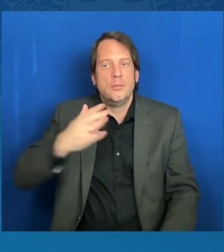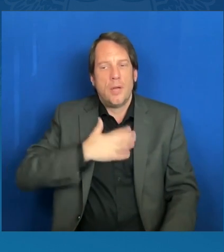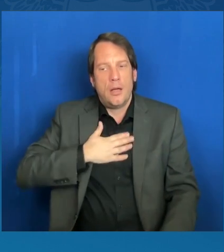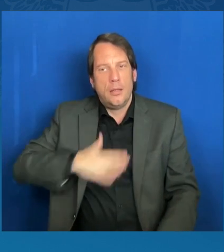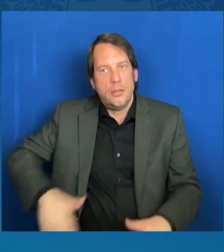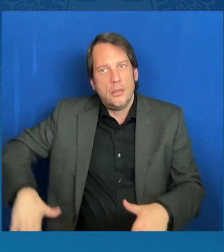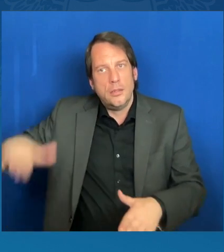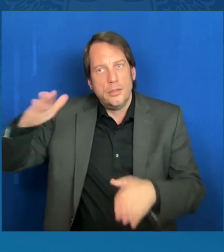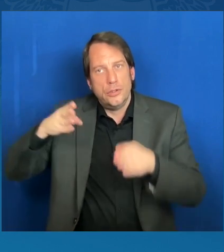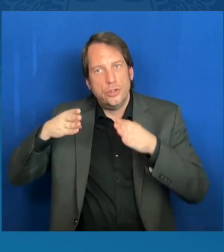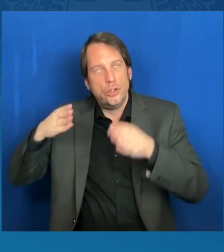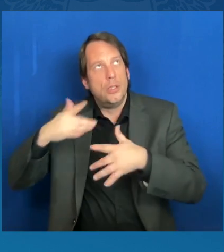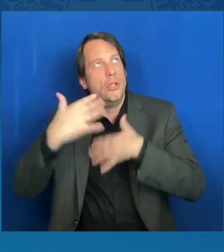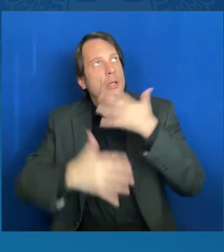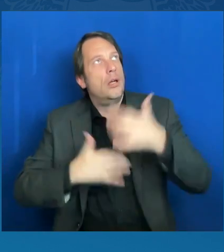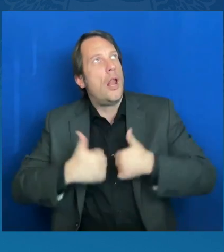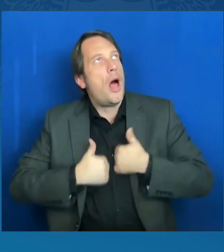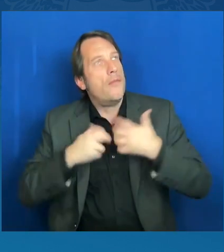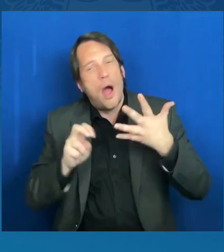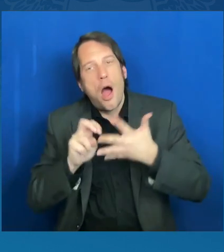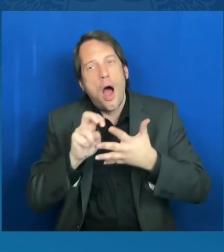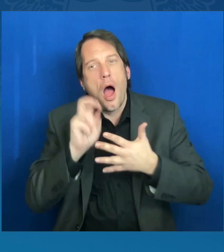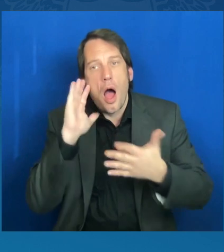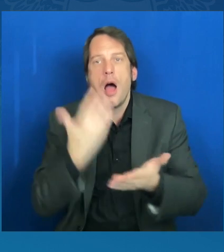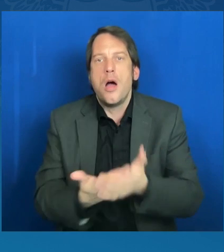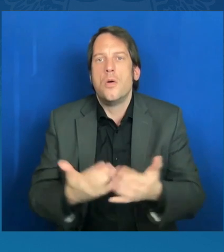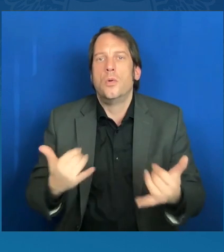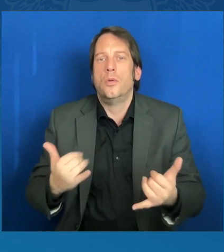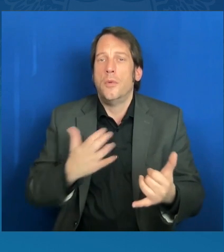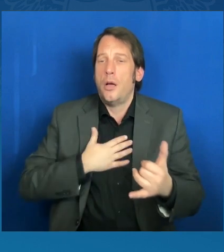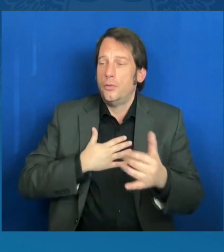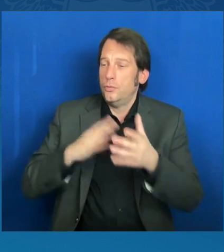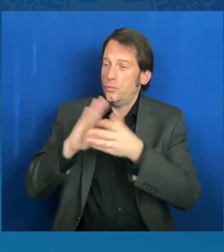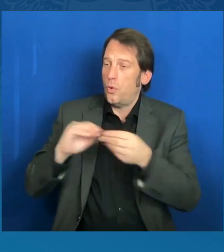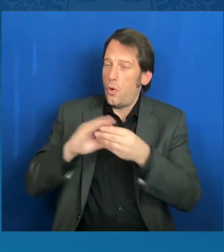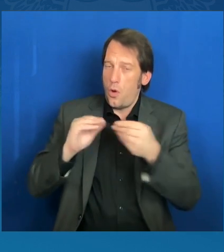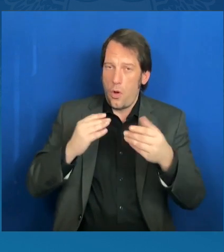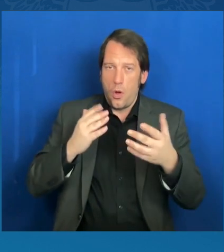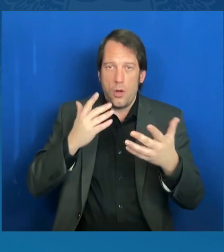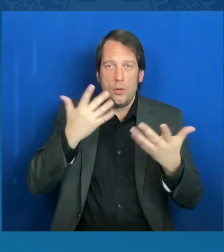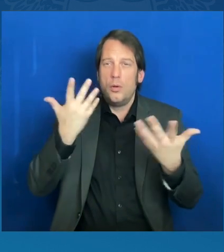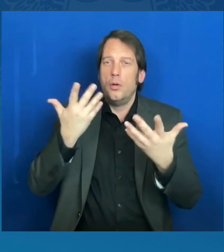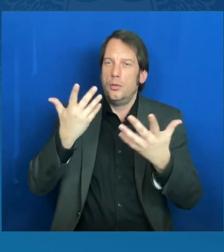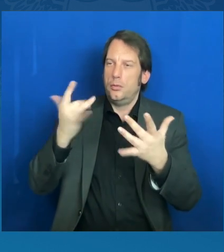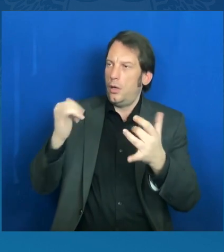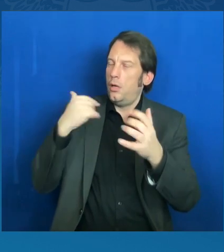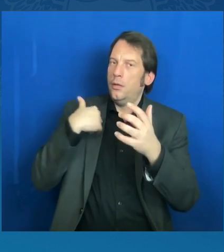It's a story of how the most powerful tool we have to heal is the power we have within ourselves,